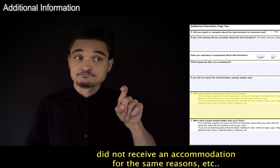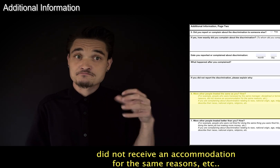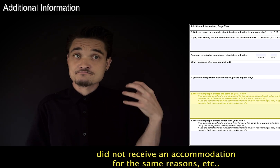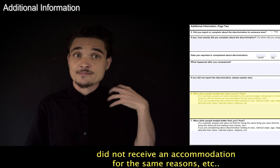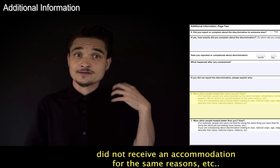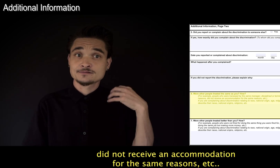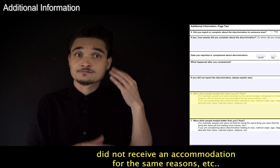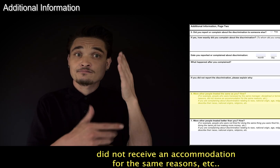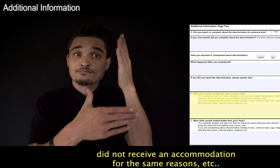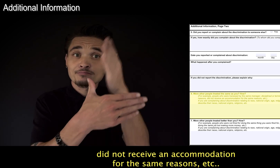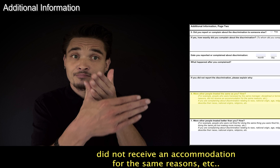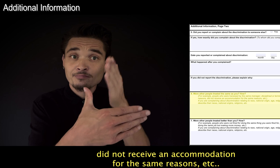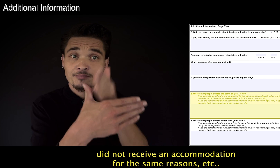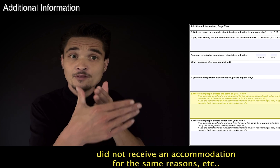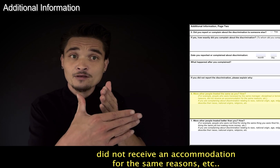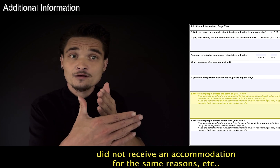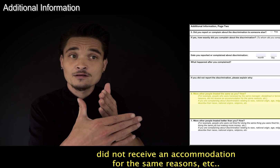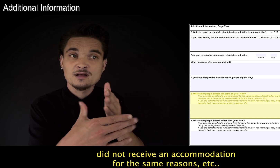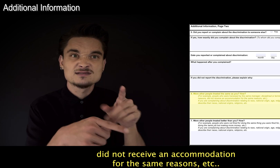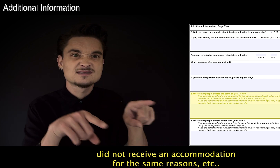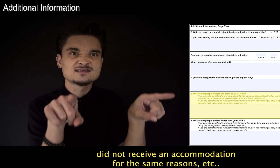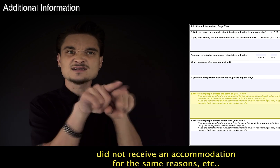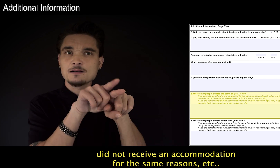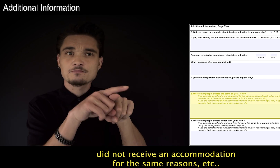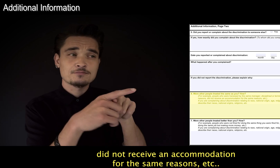did not receive an accommodation for the same reasons, etc..